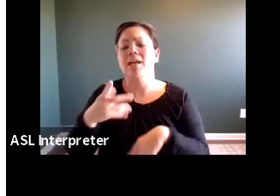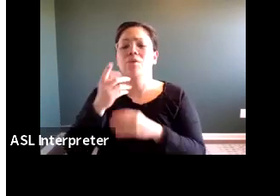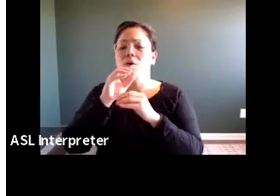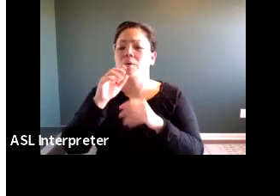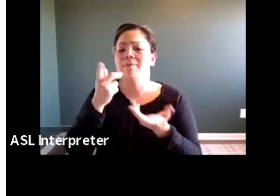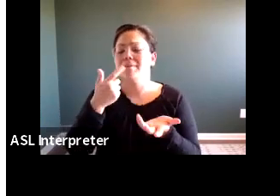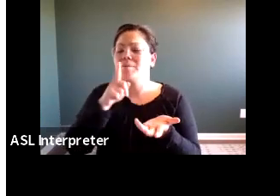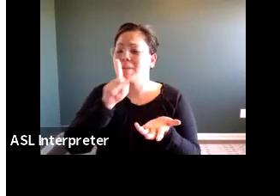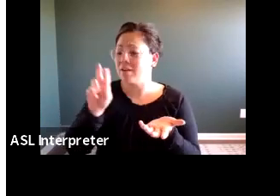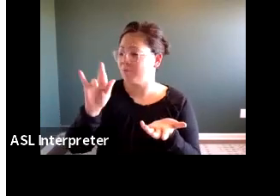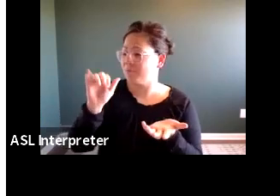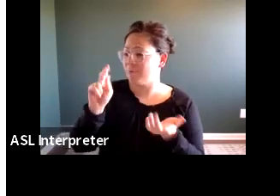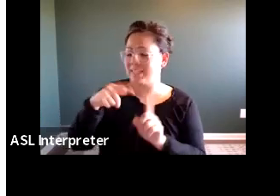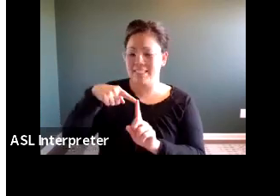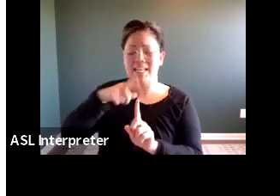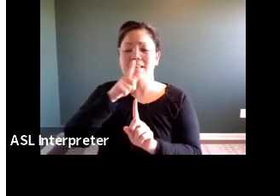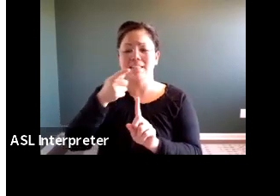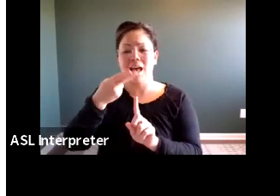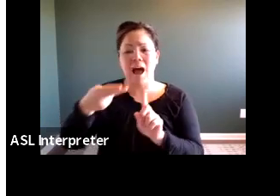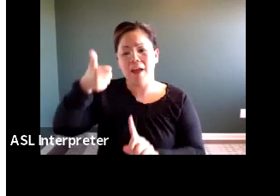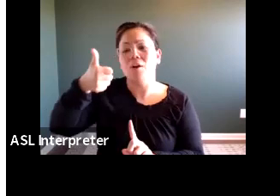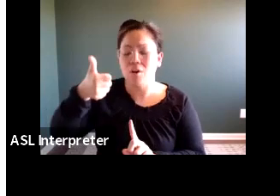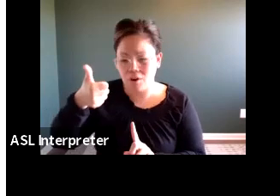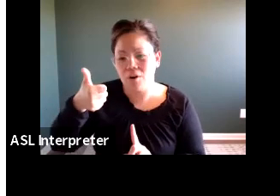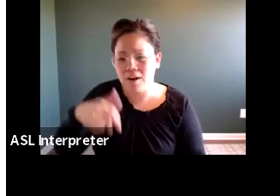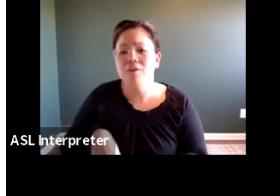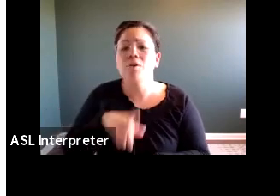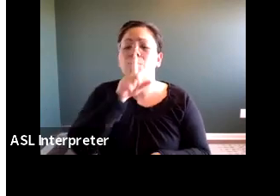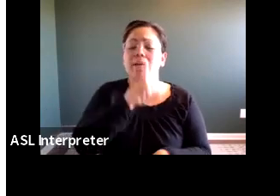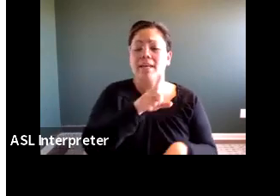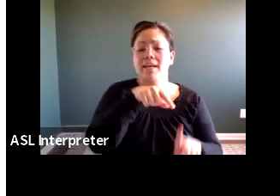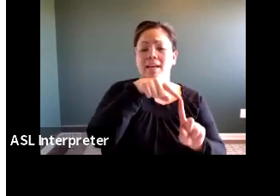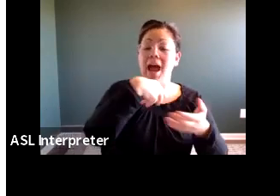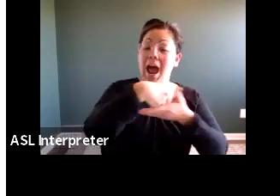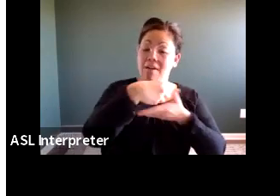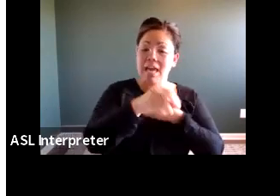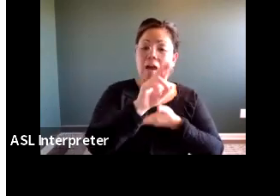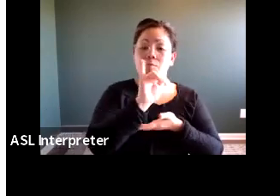my risk probably still is a little bit lower because you're outside, but it doesn't diminish it.